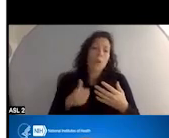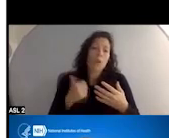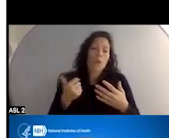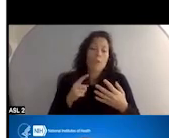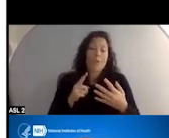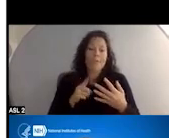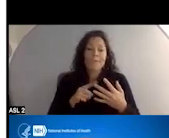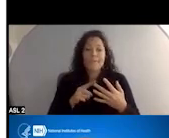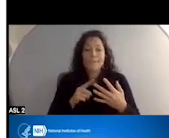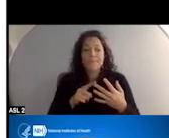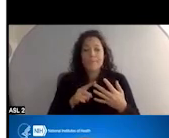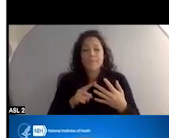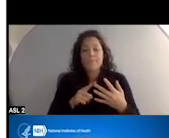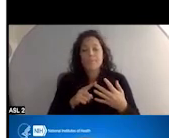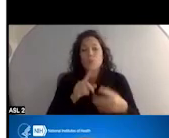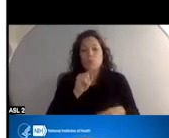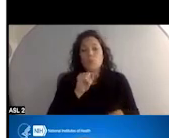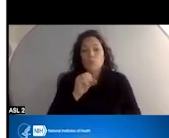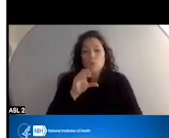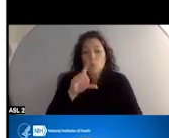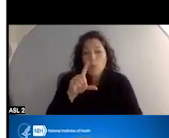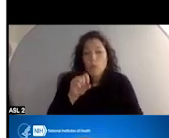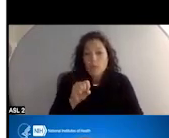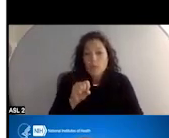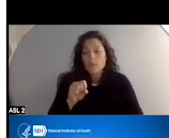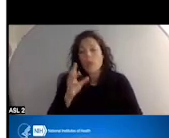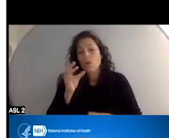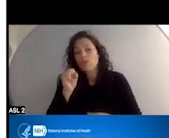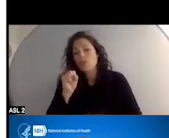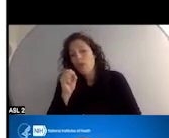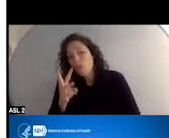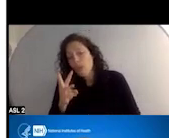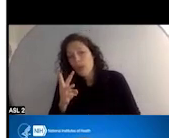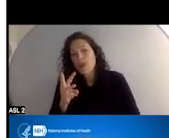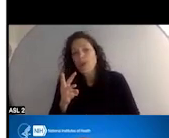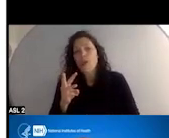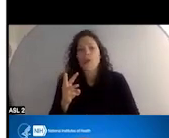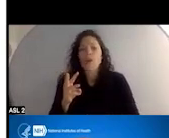to tools and software that might be needed to access and manipulate any data that you will share.